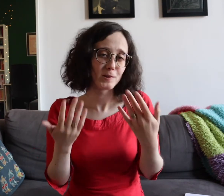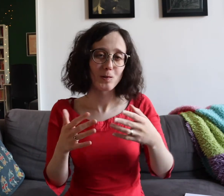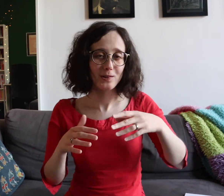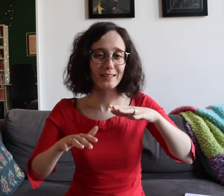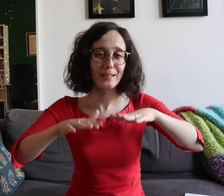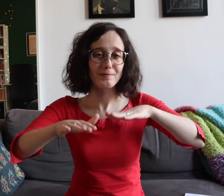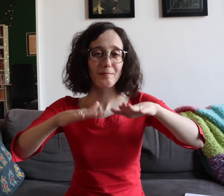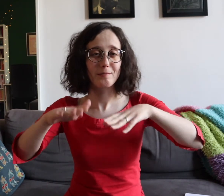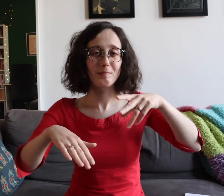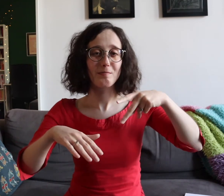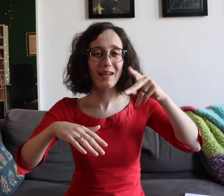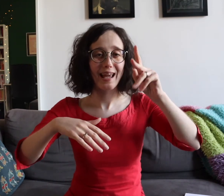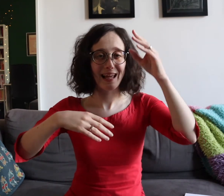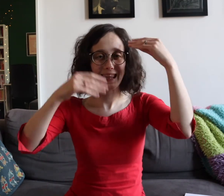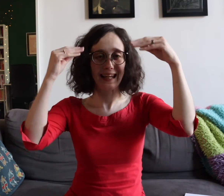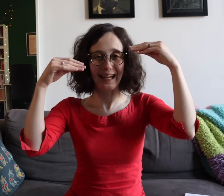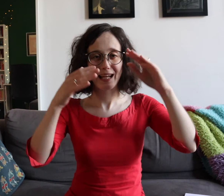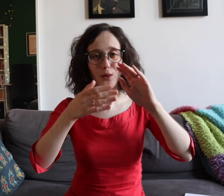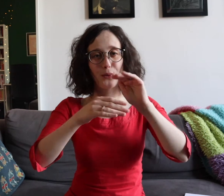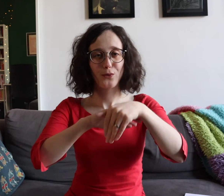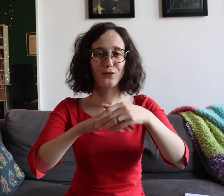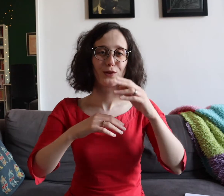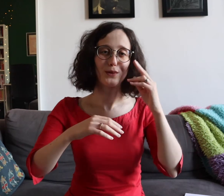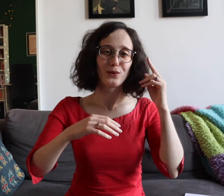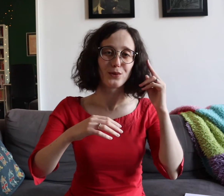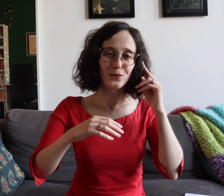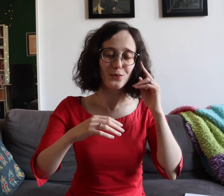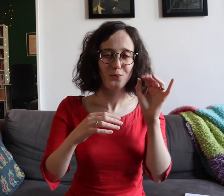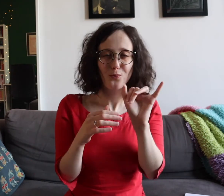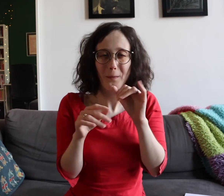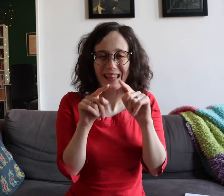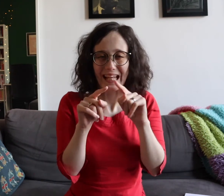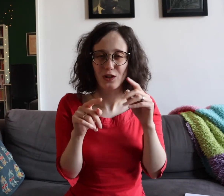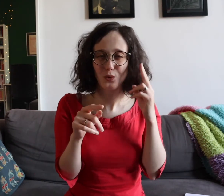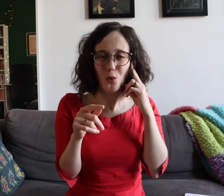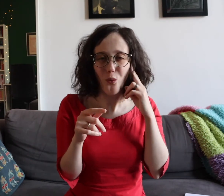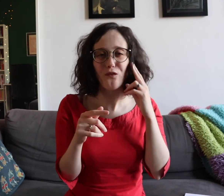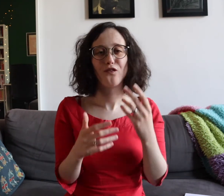Step by step I learned about what it means to be deaf.